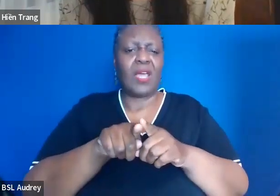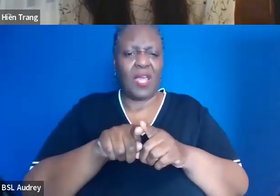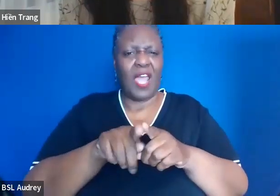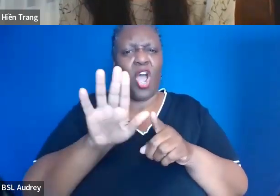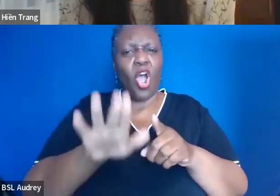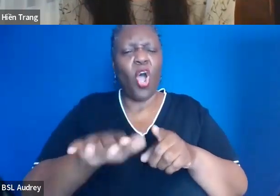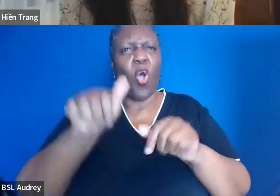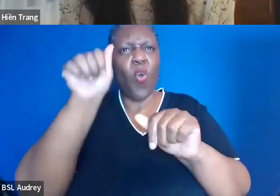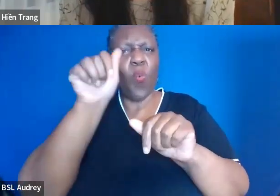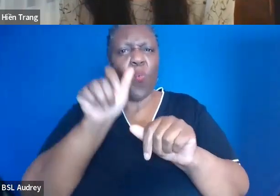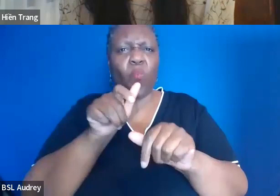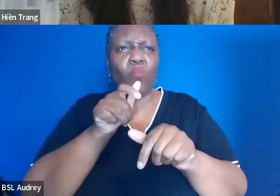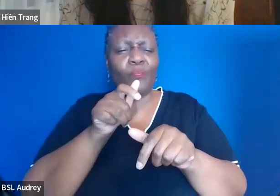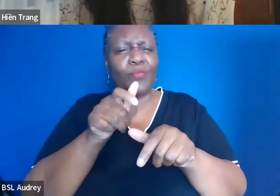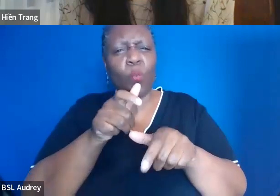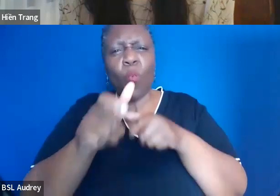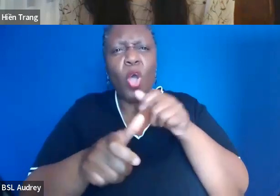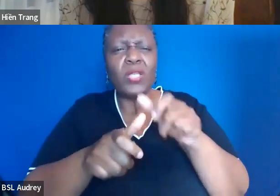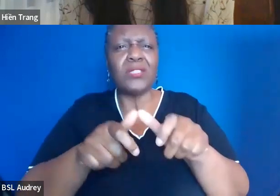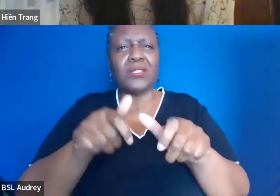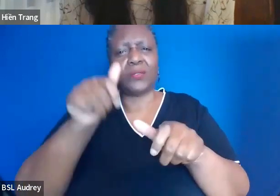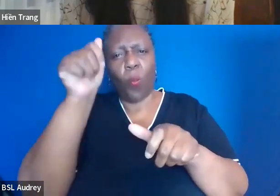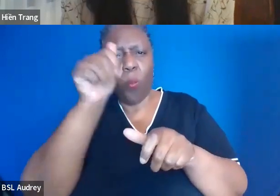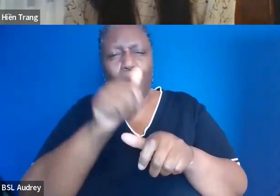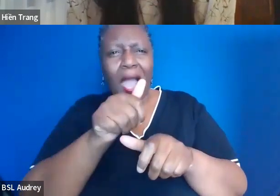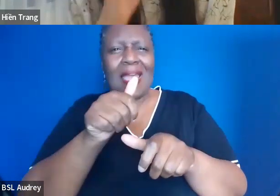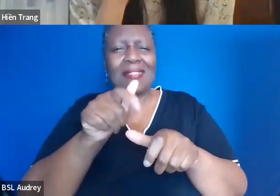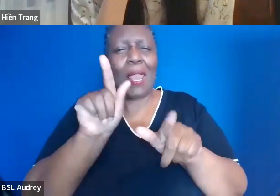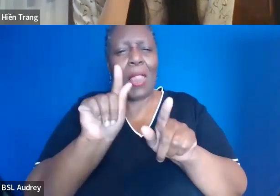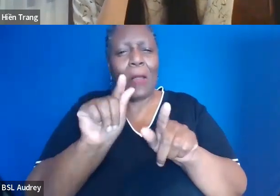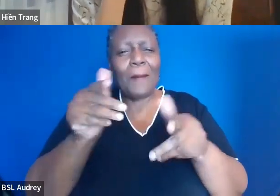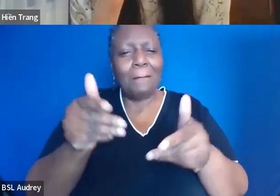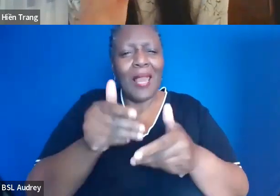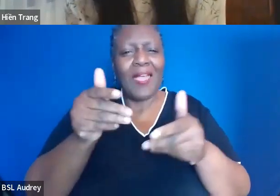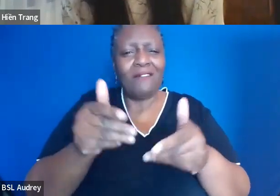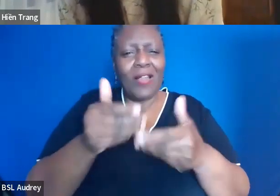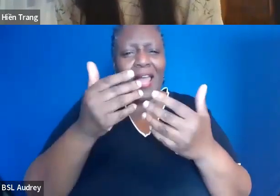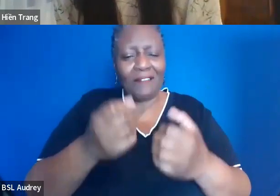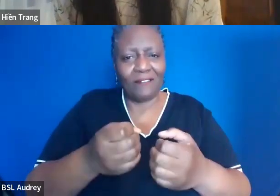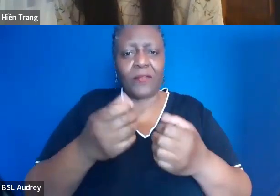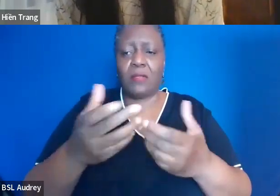wise and also very playful all of her poems were and reading the translations that were available